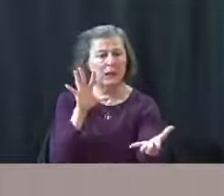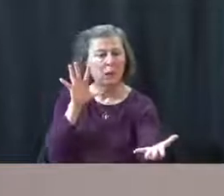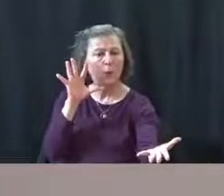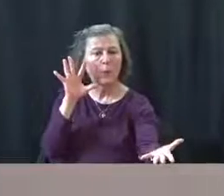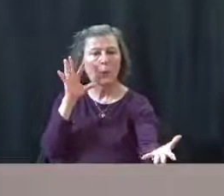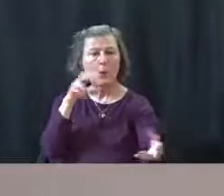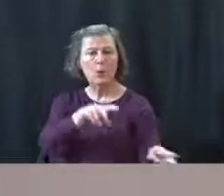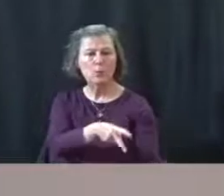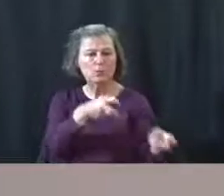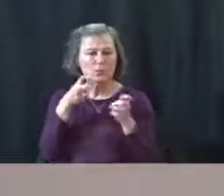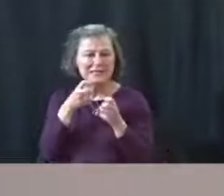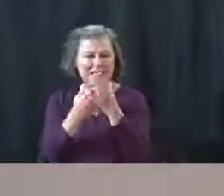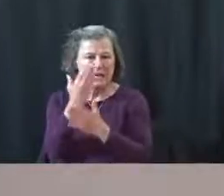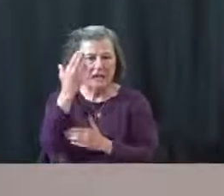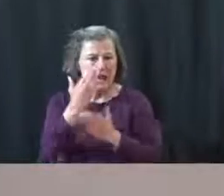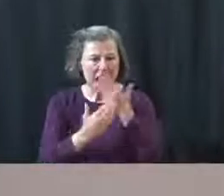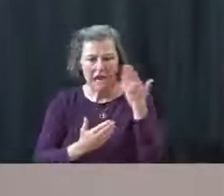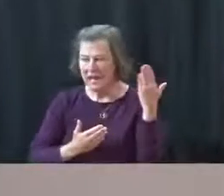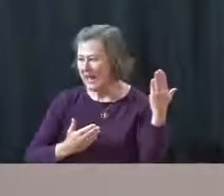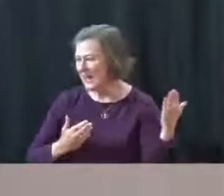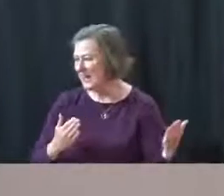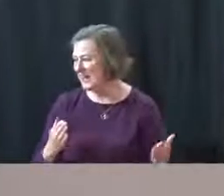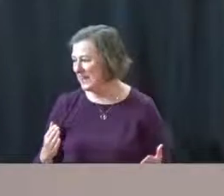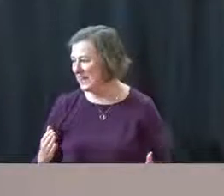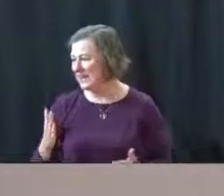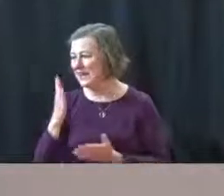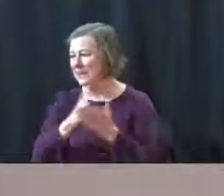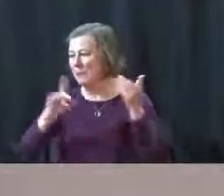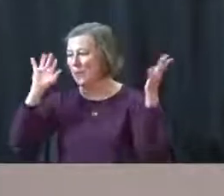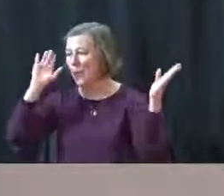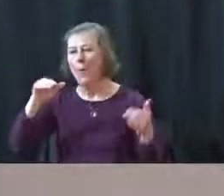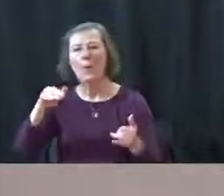Some hope to take the easy way.